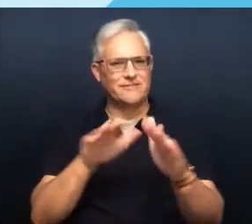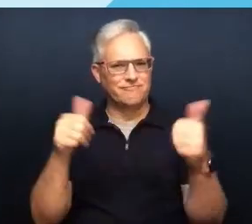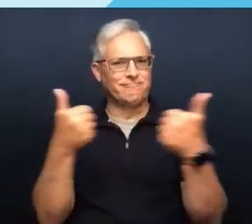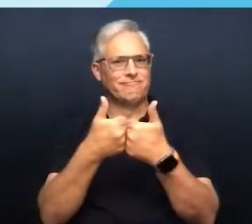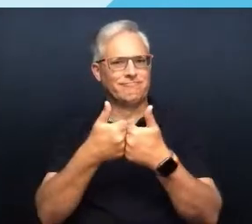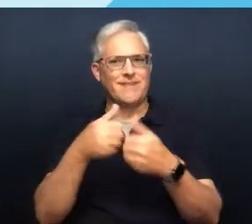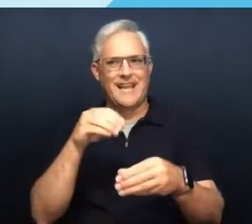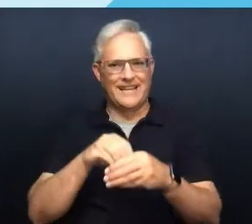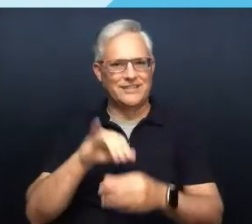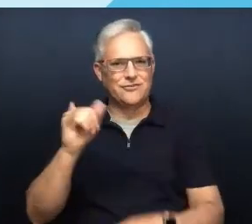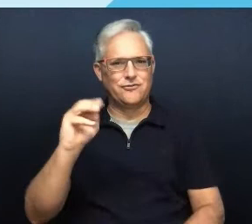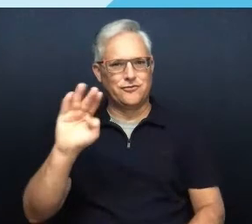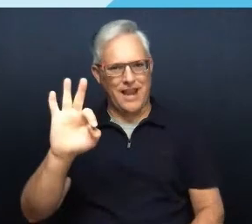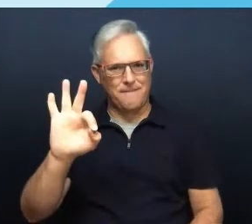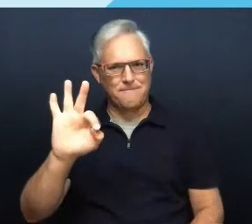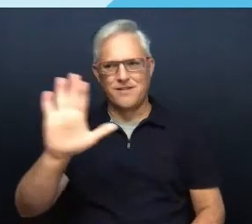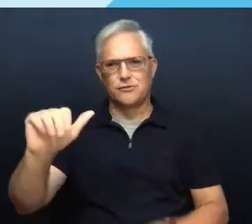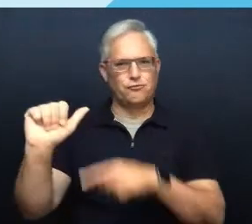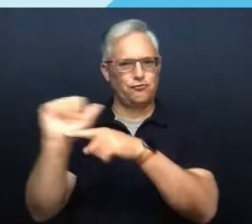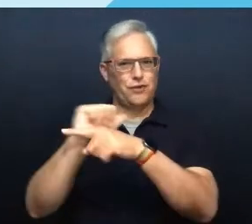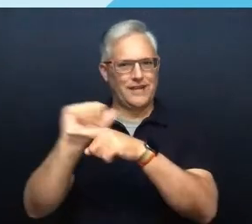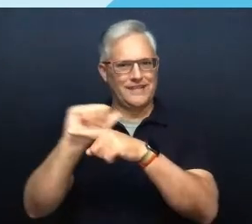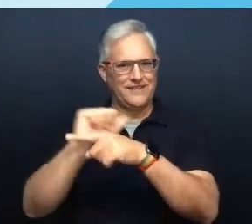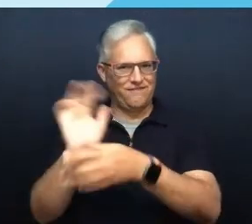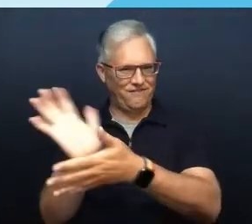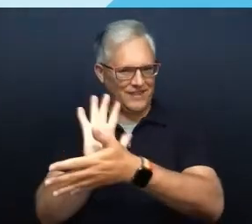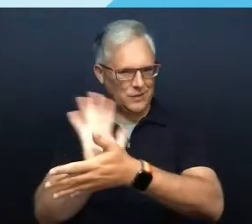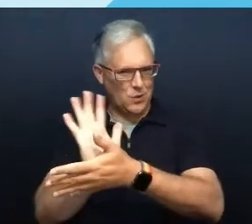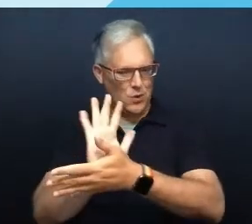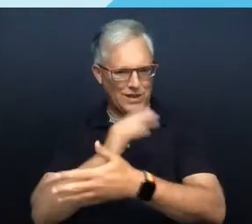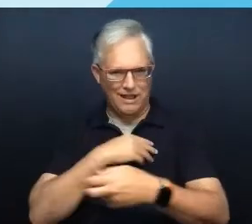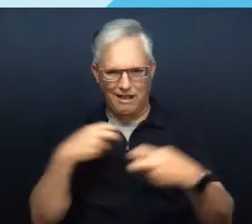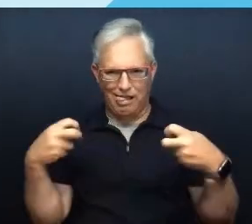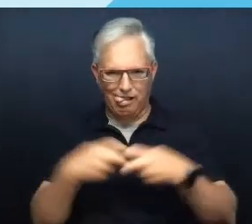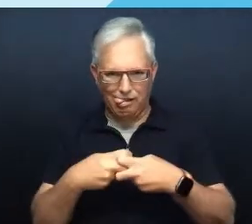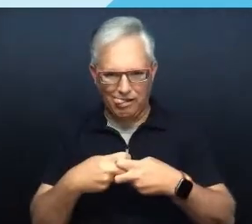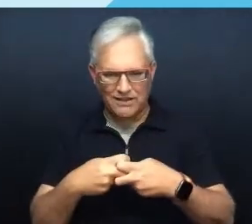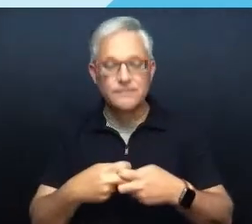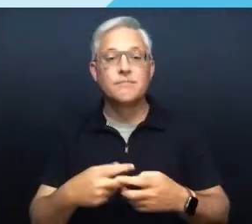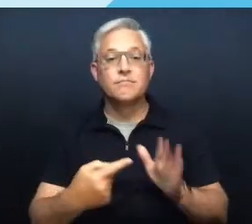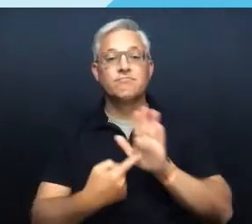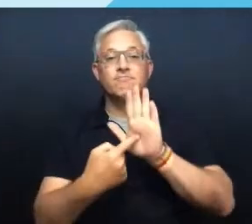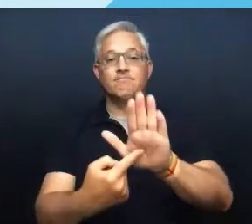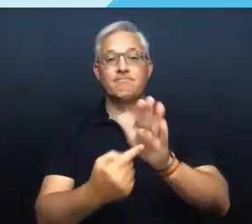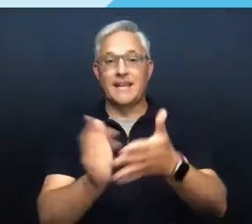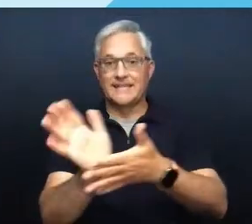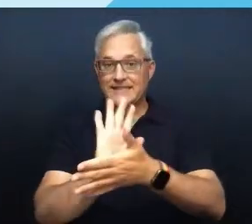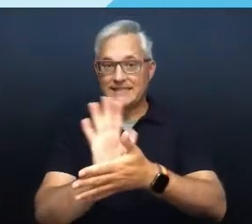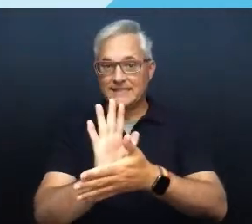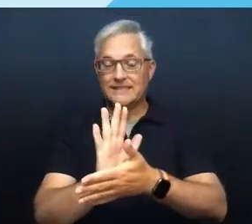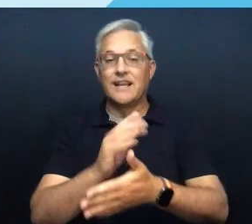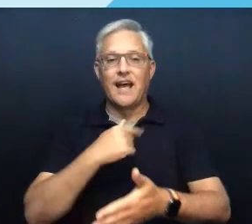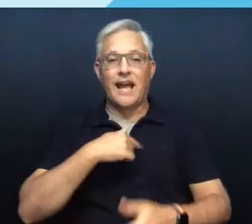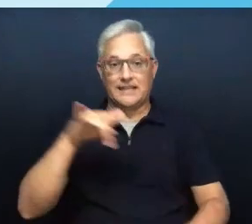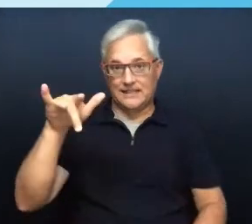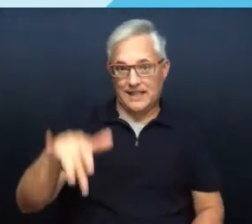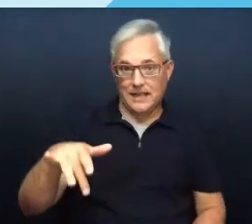So as you can see, in this example, I had to click play to have the ability to click the closed caption button.